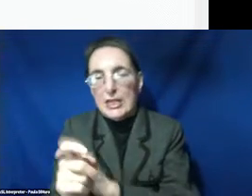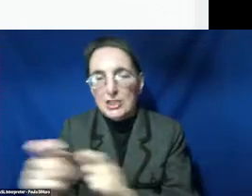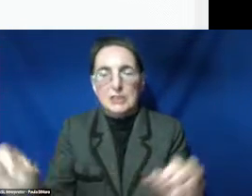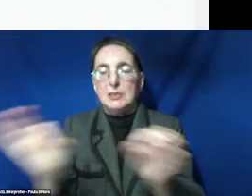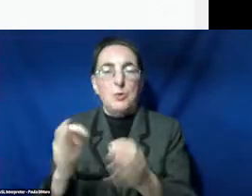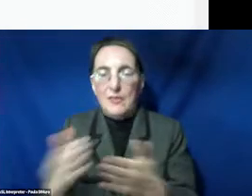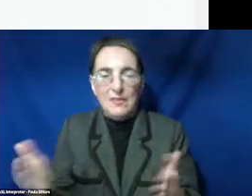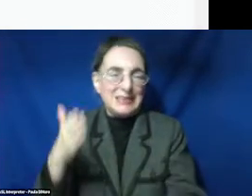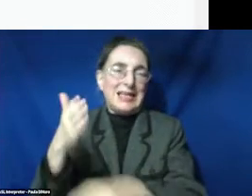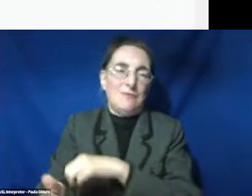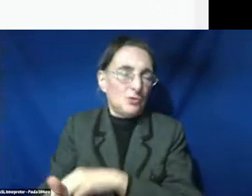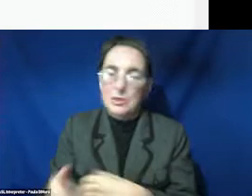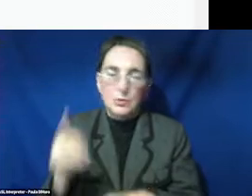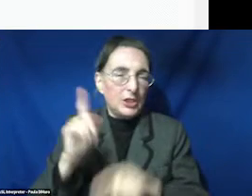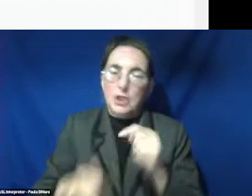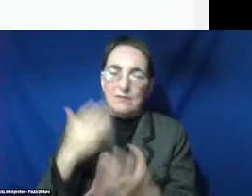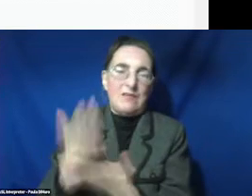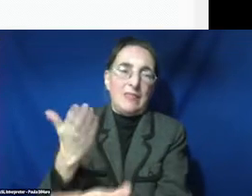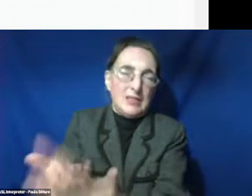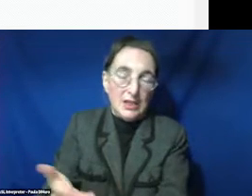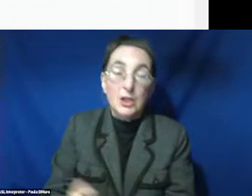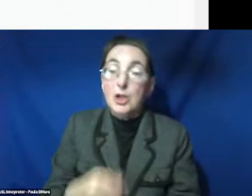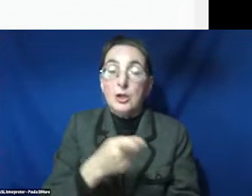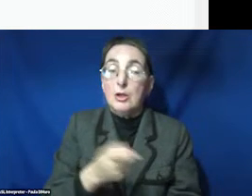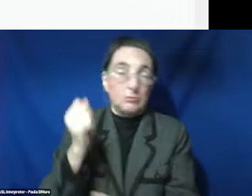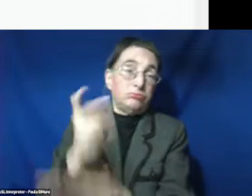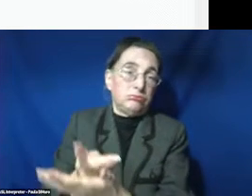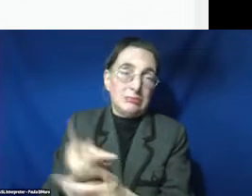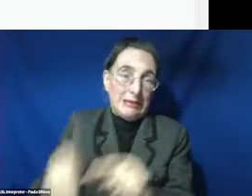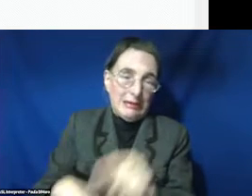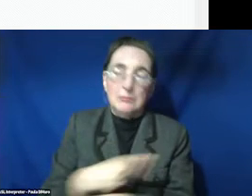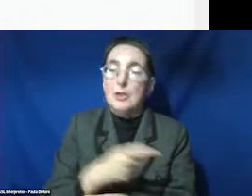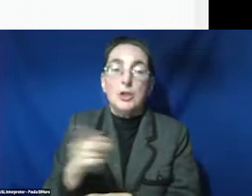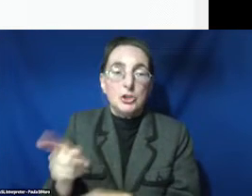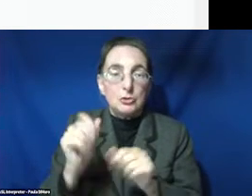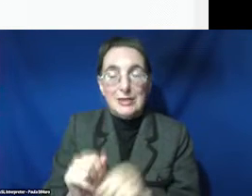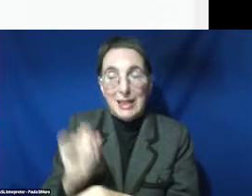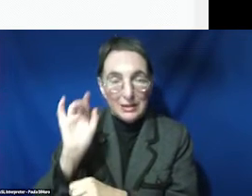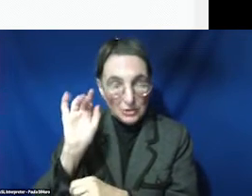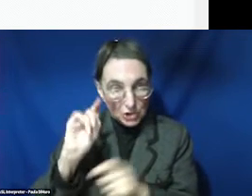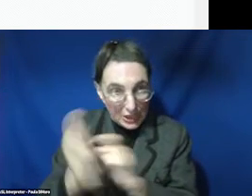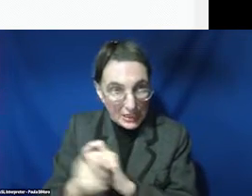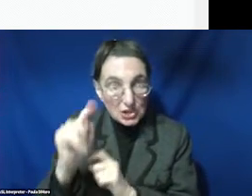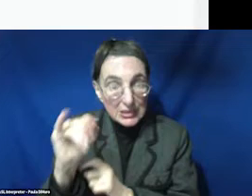The only thing you can change at this point is the title. So you can click here, Edit. We can add a title.